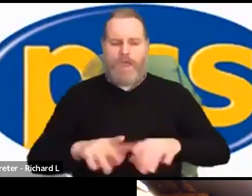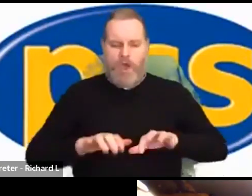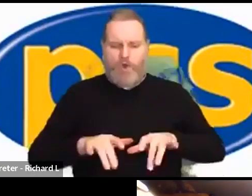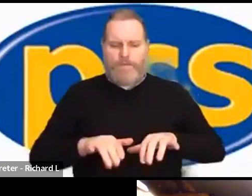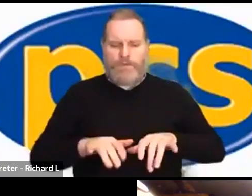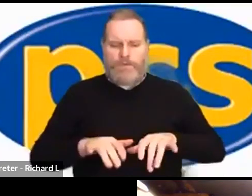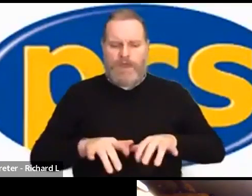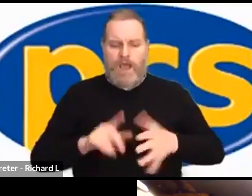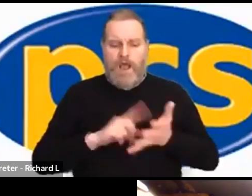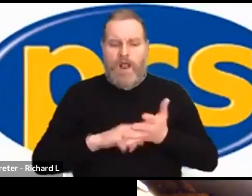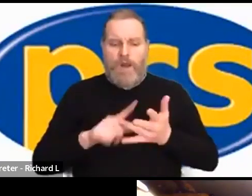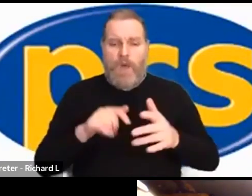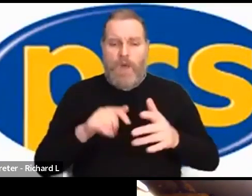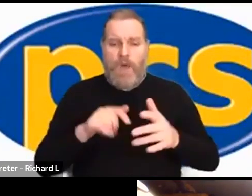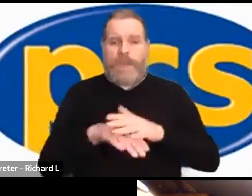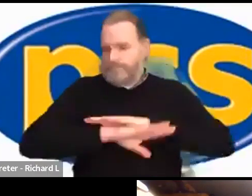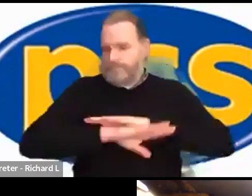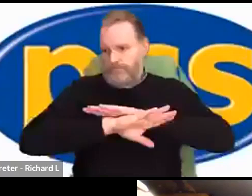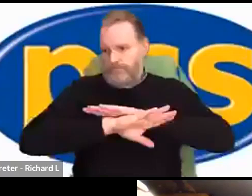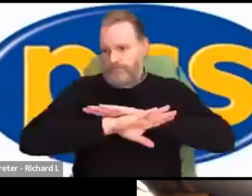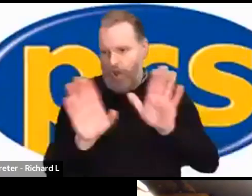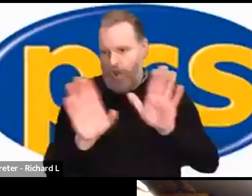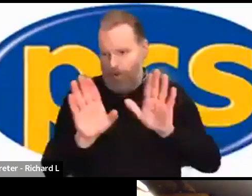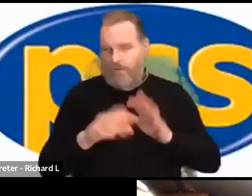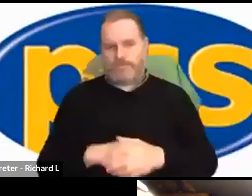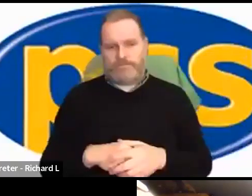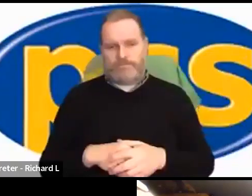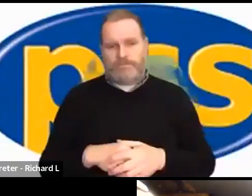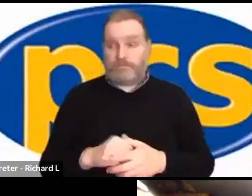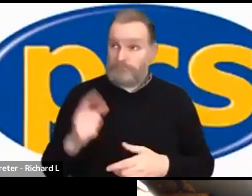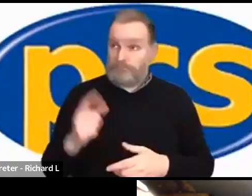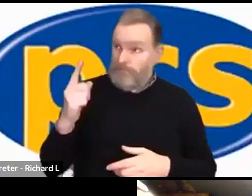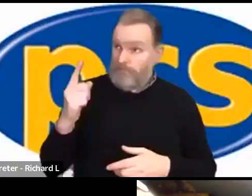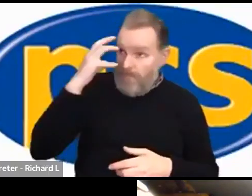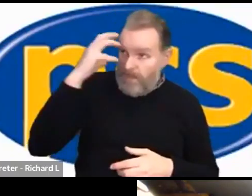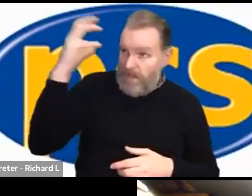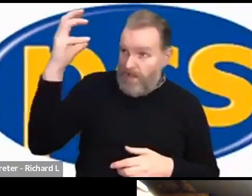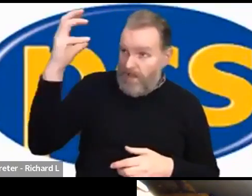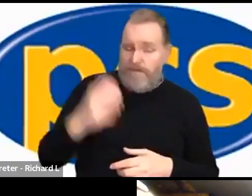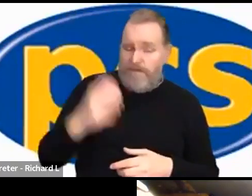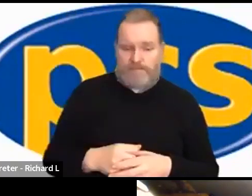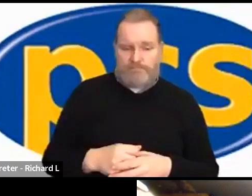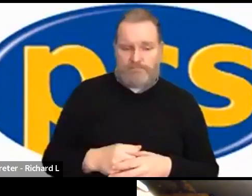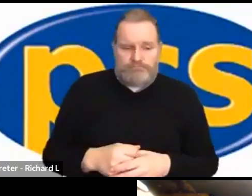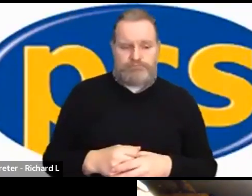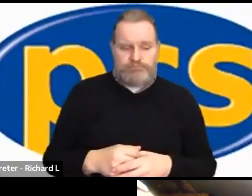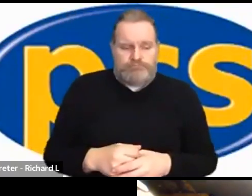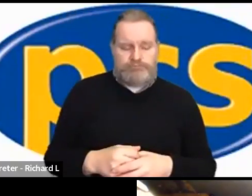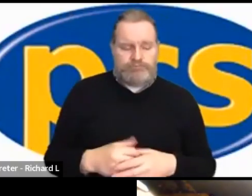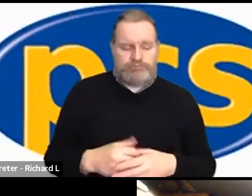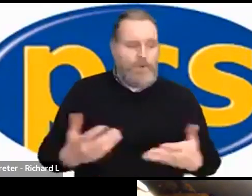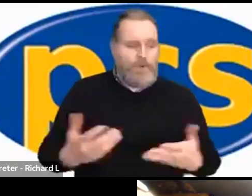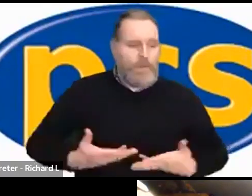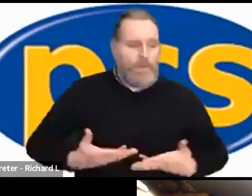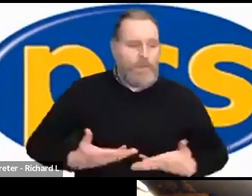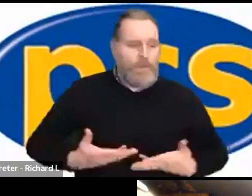hasn't hasn't yet conceded anything they're clearly having a big internal debate about how to handle how to handle all how to handle all these because it's without precedent.